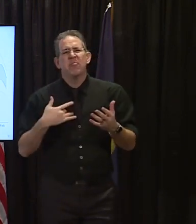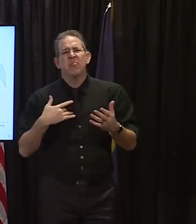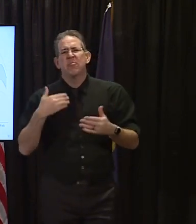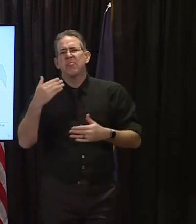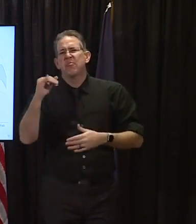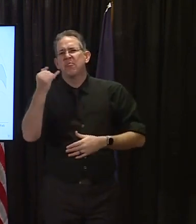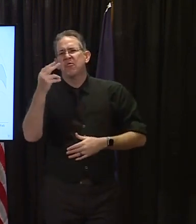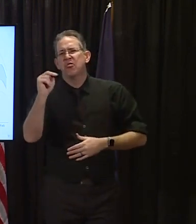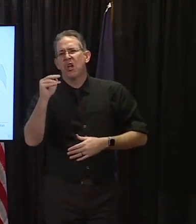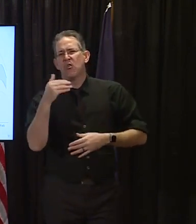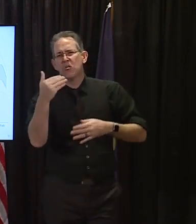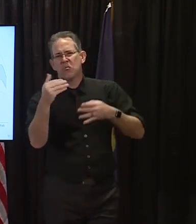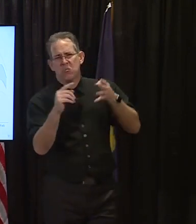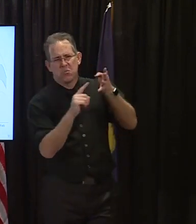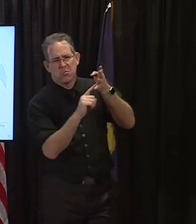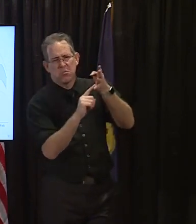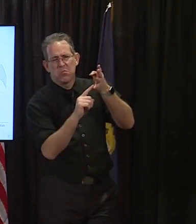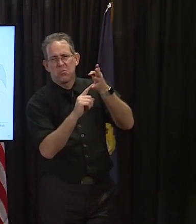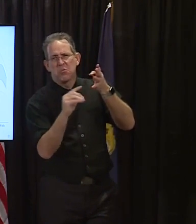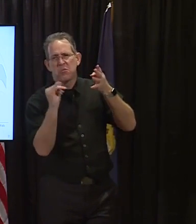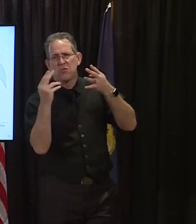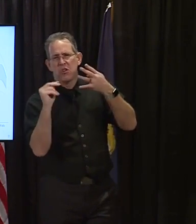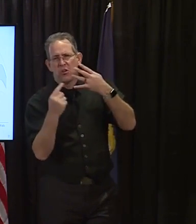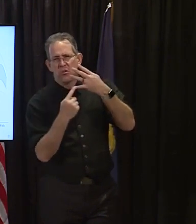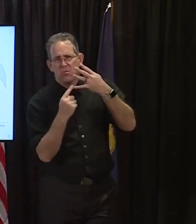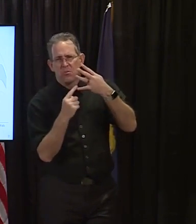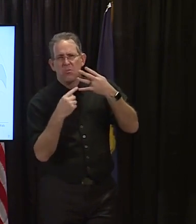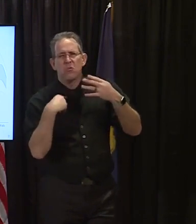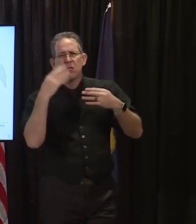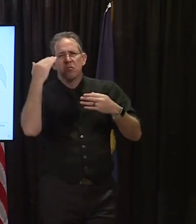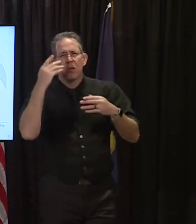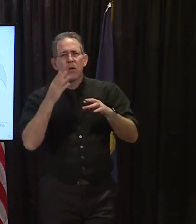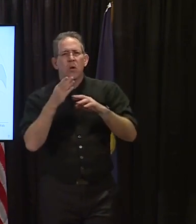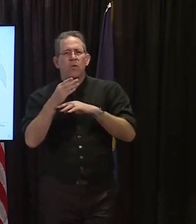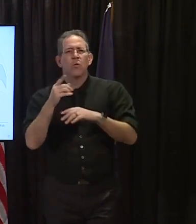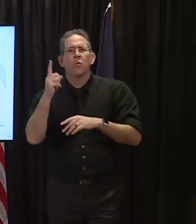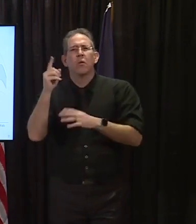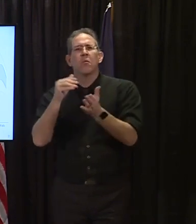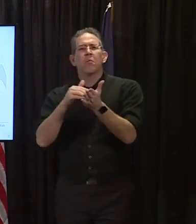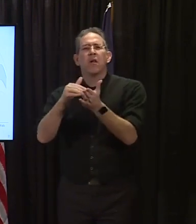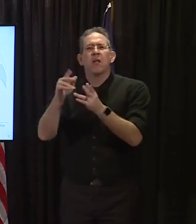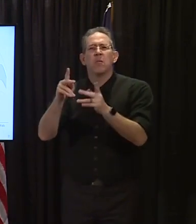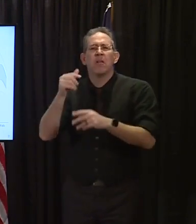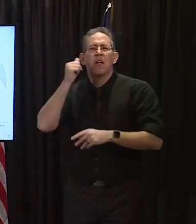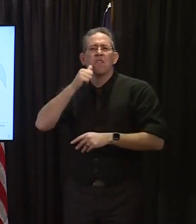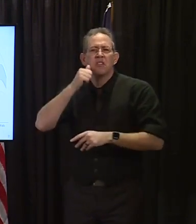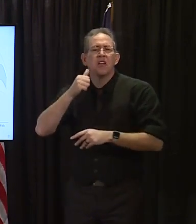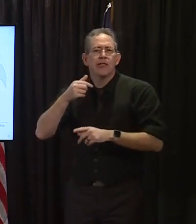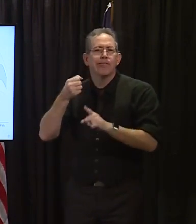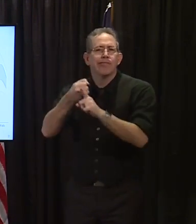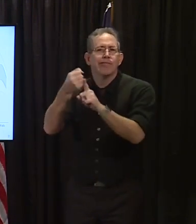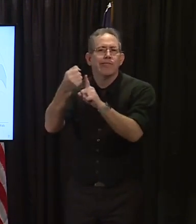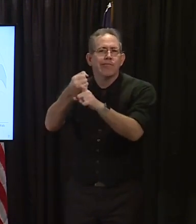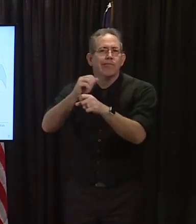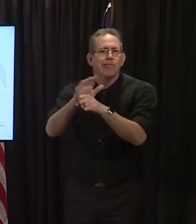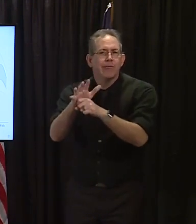reported today. But then the good news is that some point there, towards the beginning of february, the end of january there is the possibility that